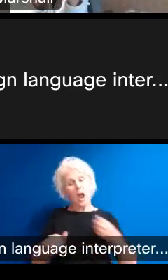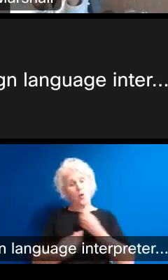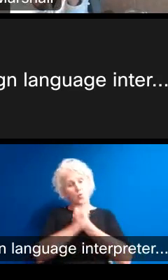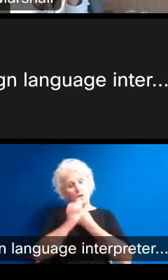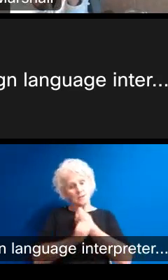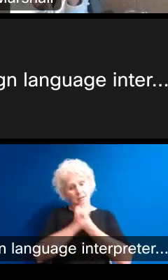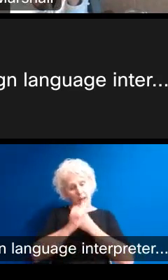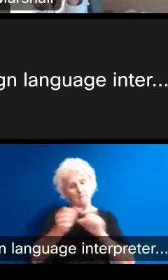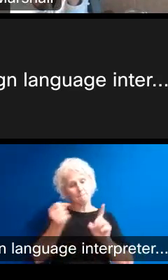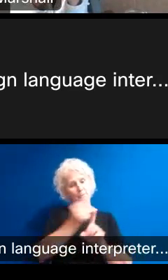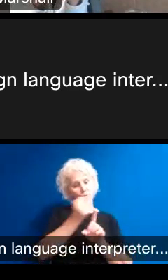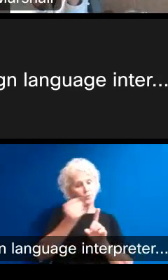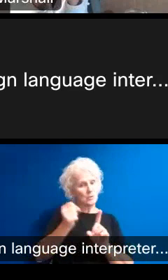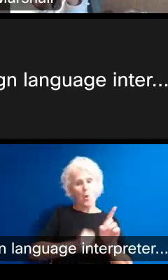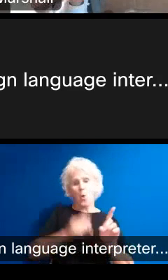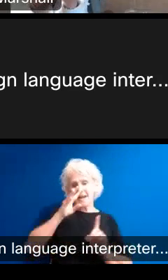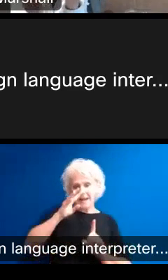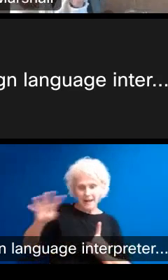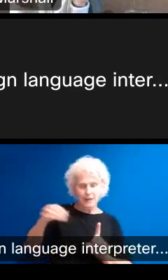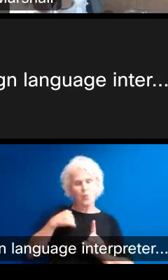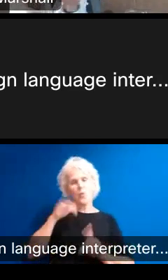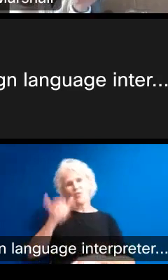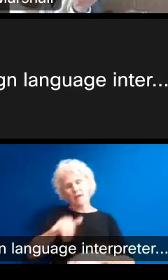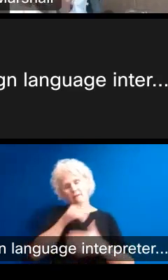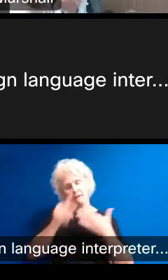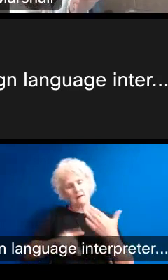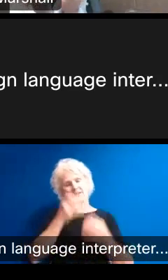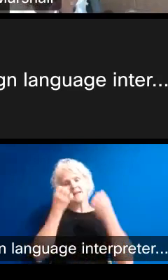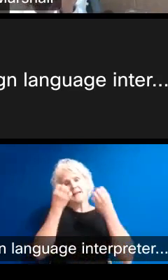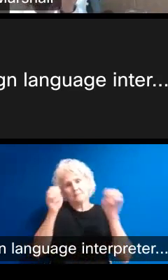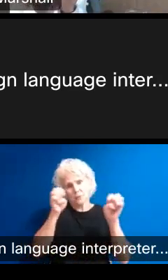necessary emergency services. So, always want to kind of make... tease that out a little